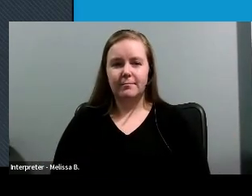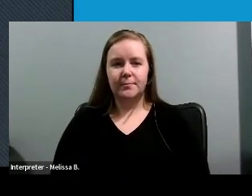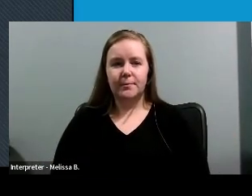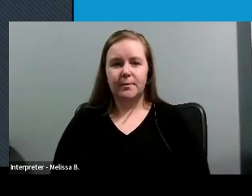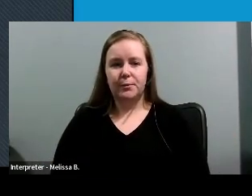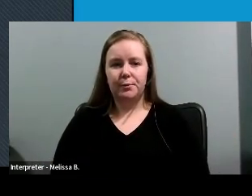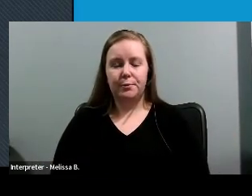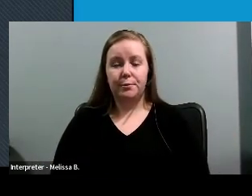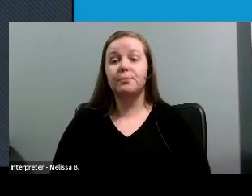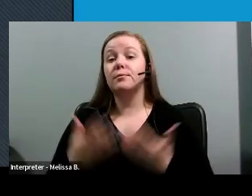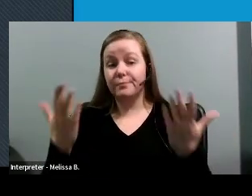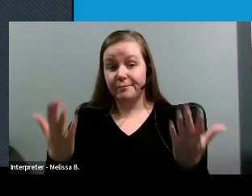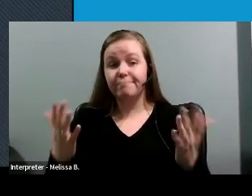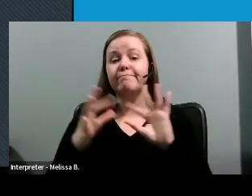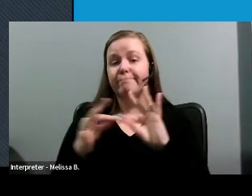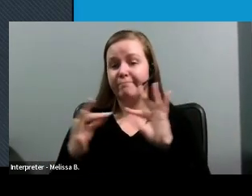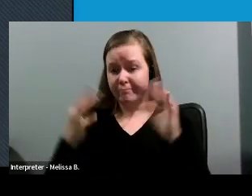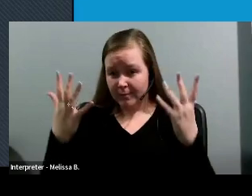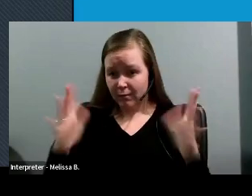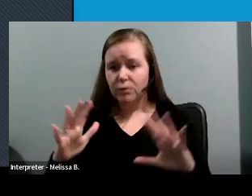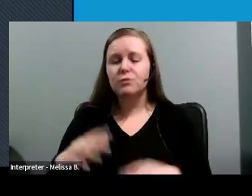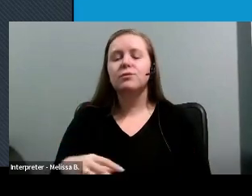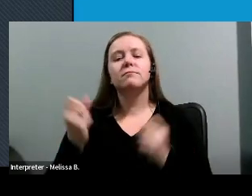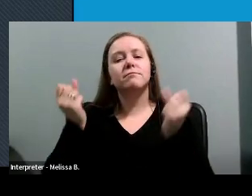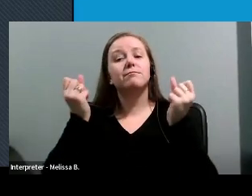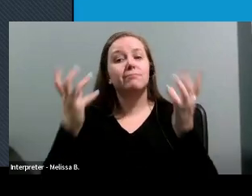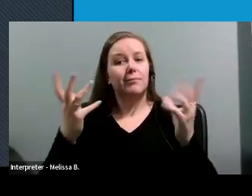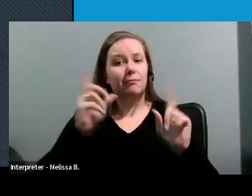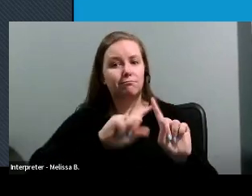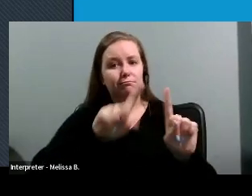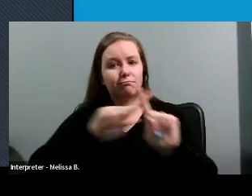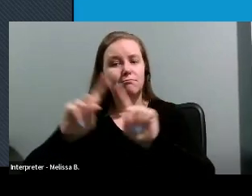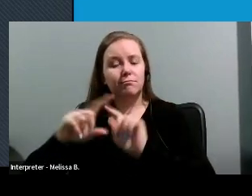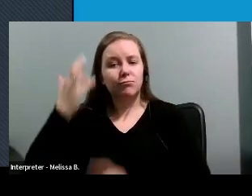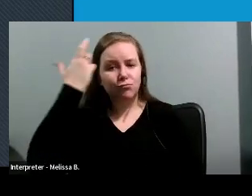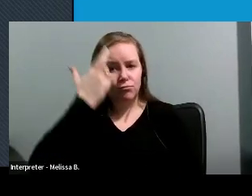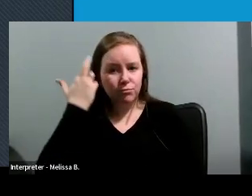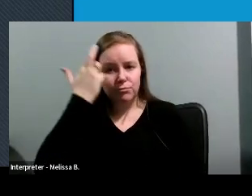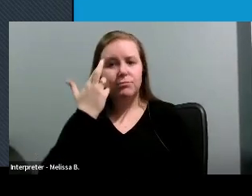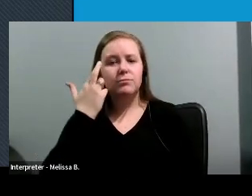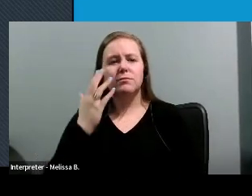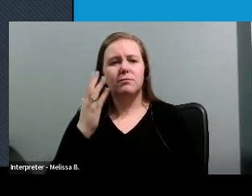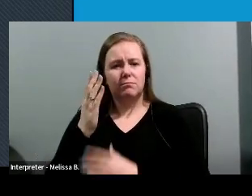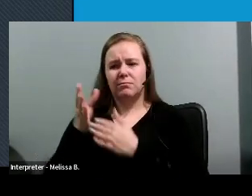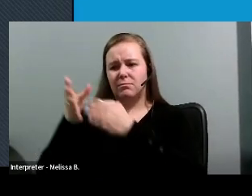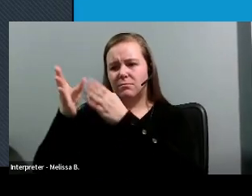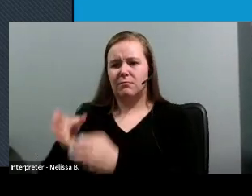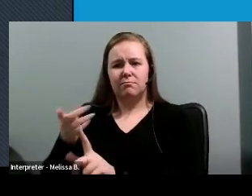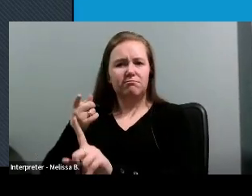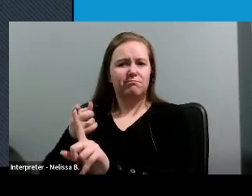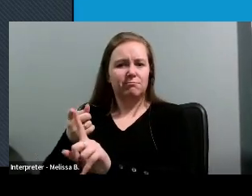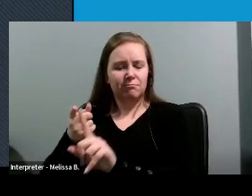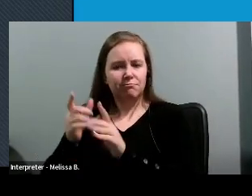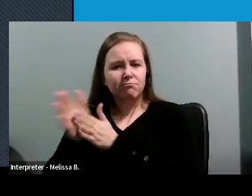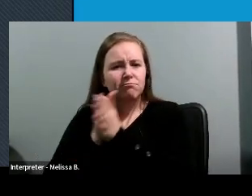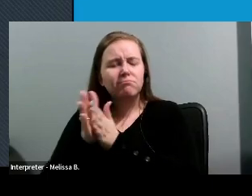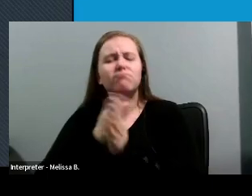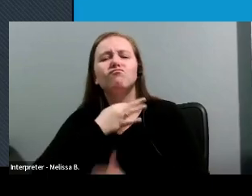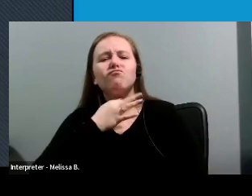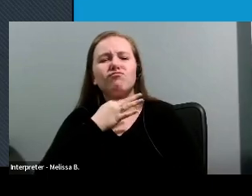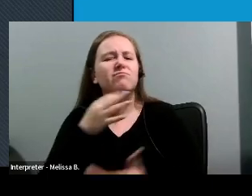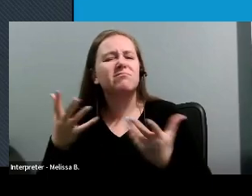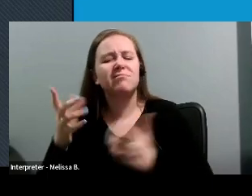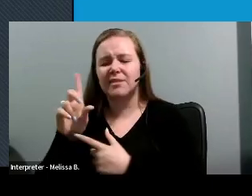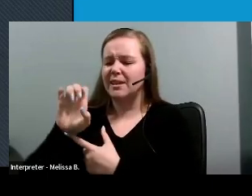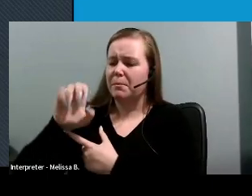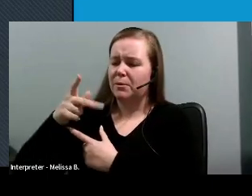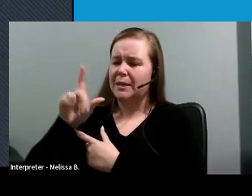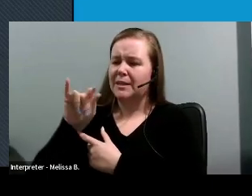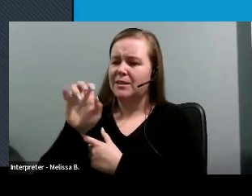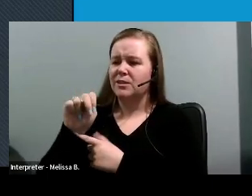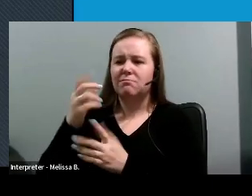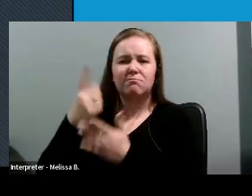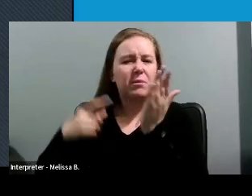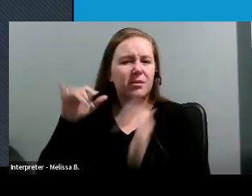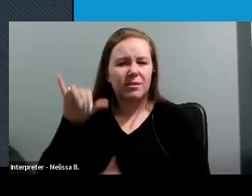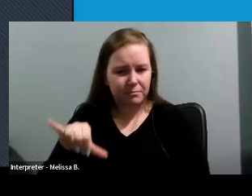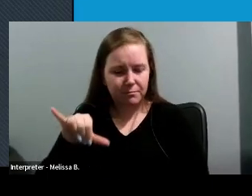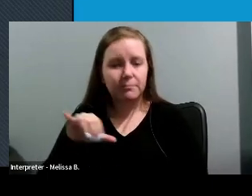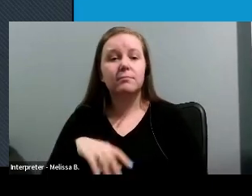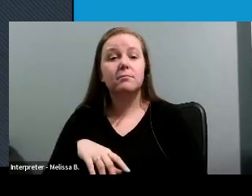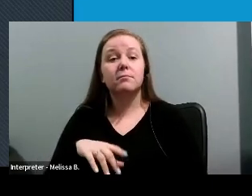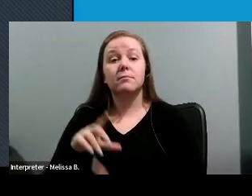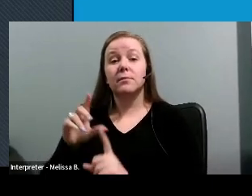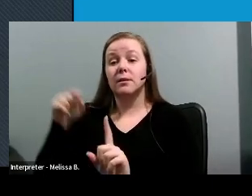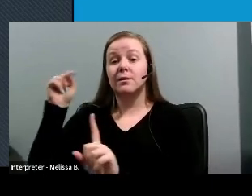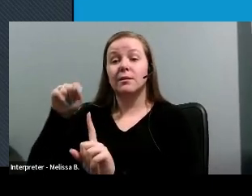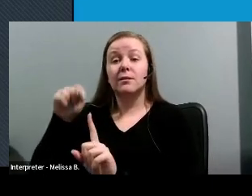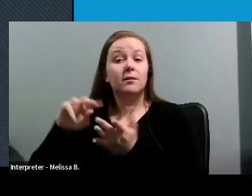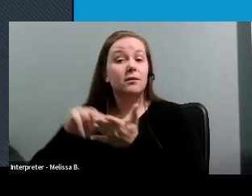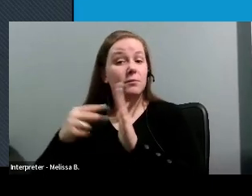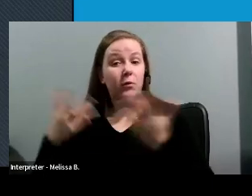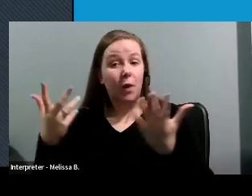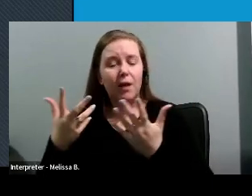Shannon Spencer (she/her): So, yeah, as I mentioned, there are many reasons why someone will want to be interested in learning more about deputations. So, deputations are basically tools… a tool for advocacy.